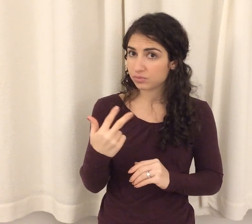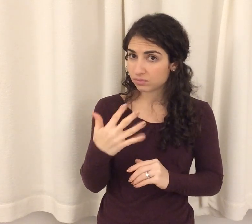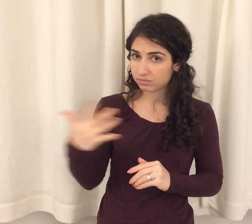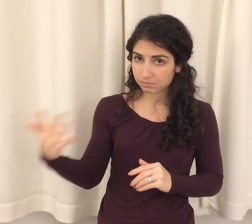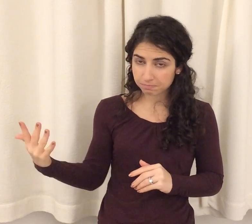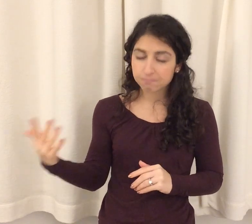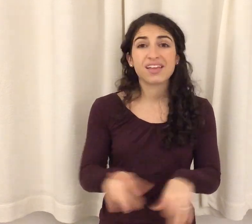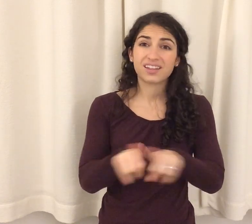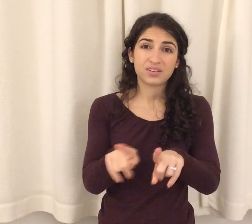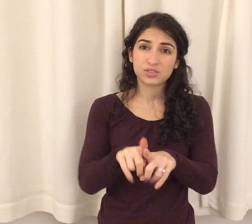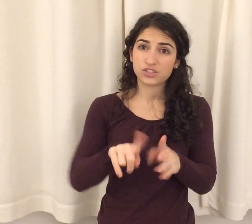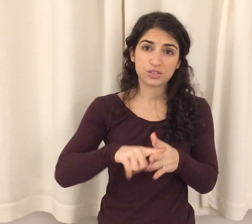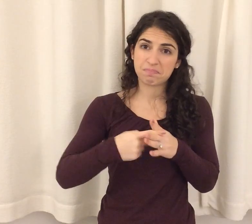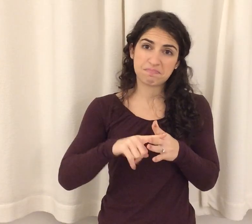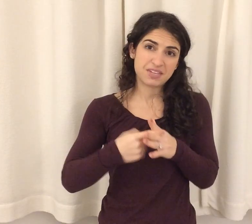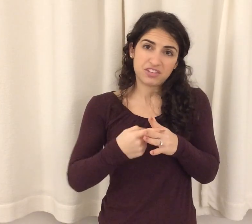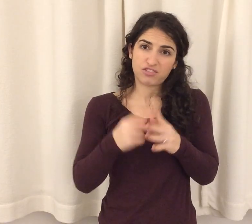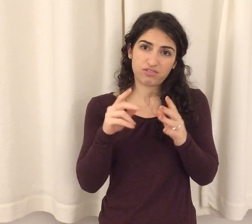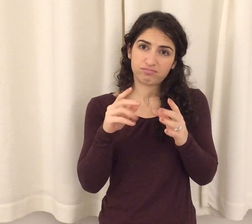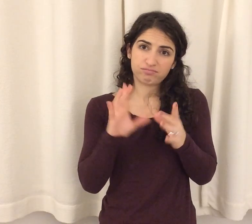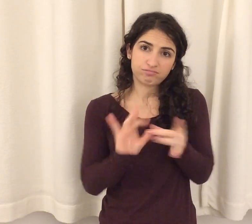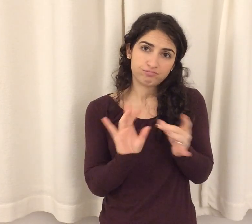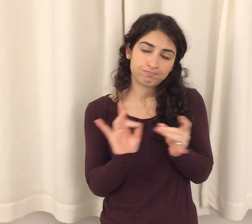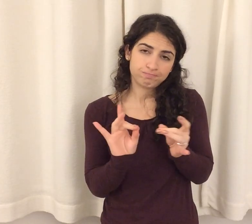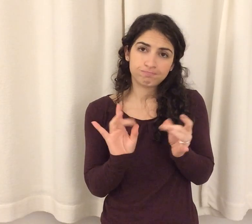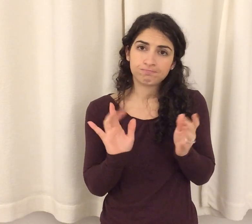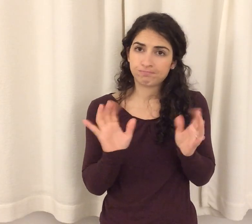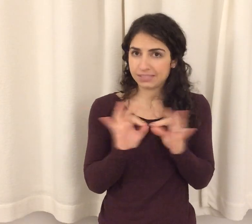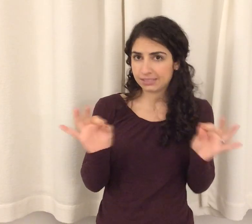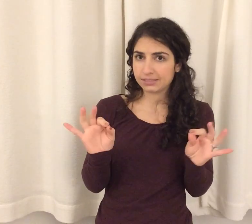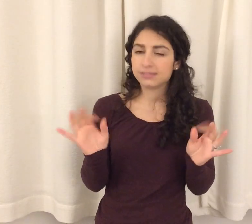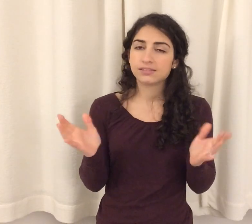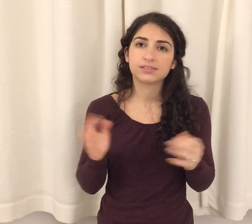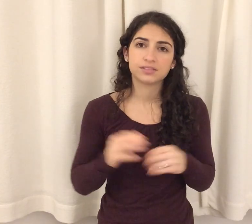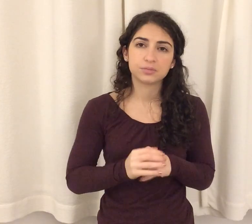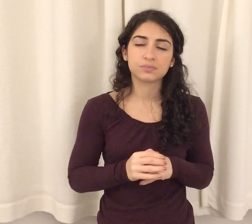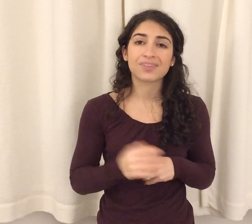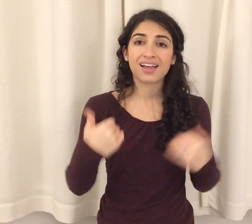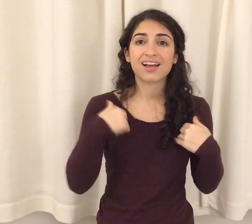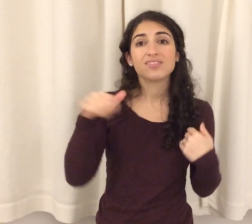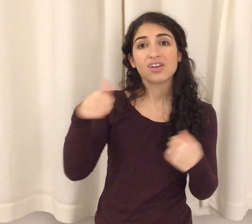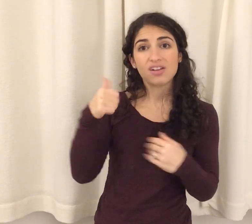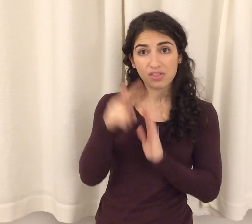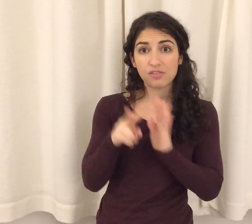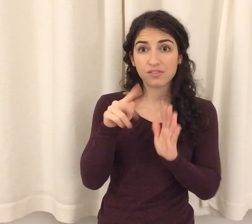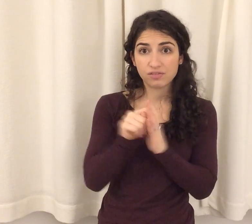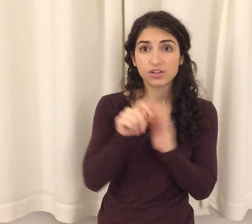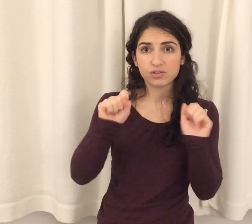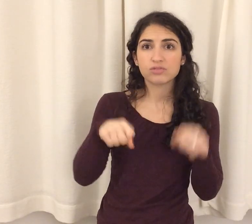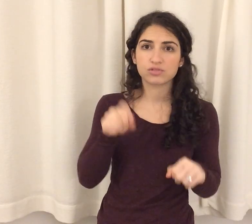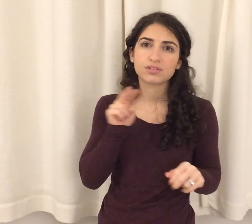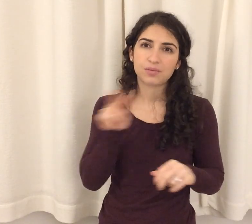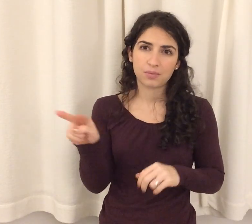numbers, as well... just beginner conversational phrases, and other videos